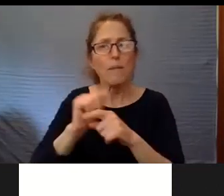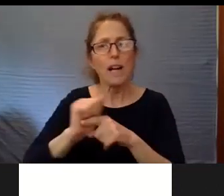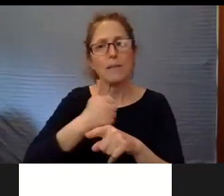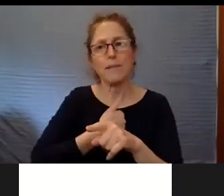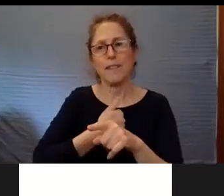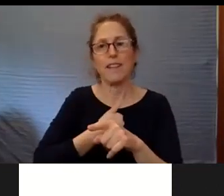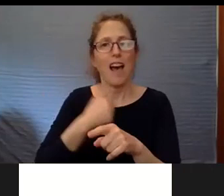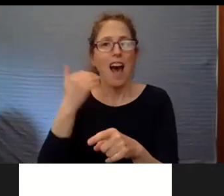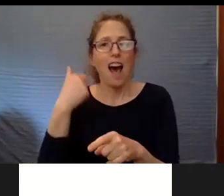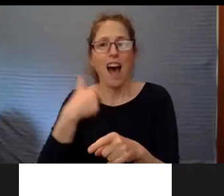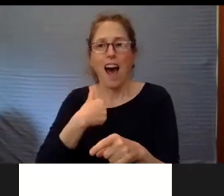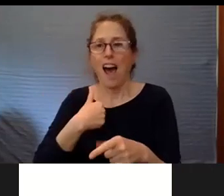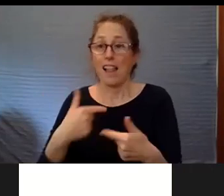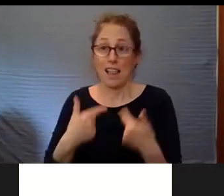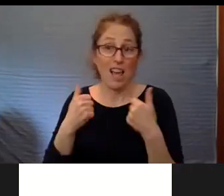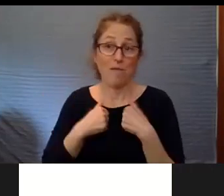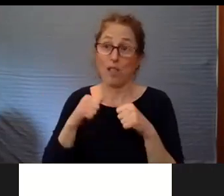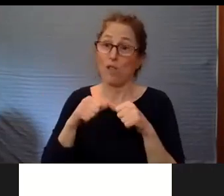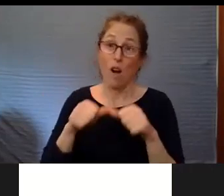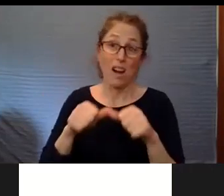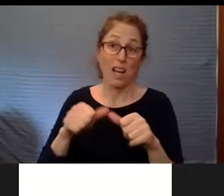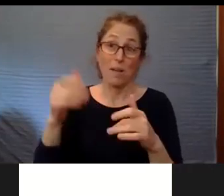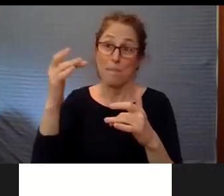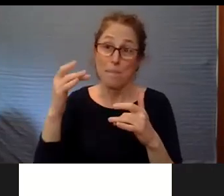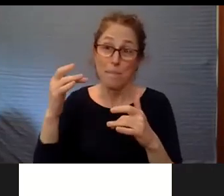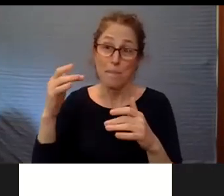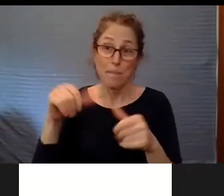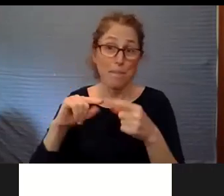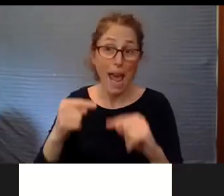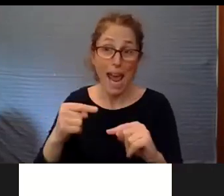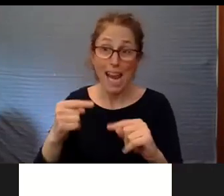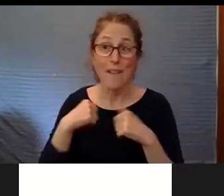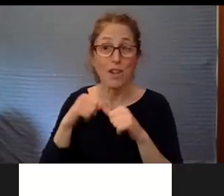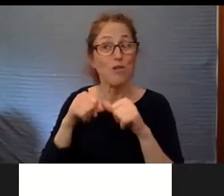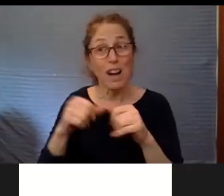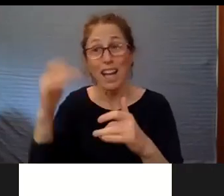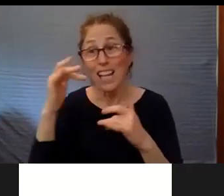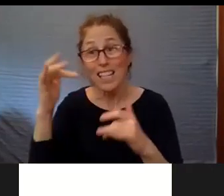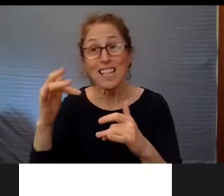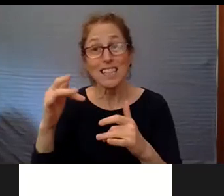I live with chronic pain. I have a chronic illness and it is pretty debilitating at times, but I also live